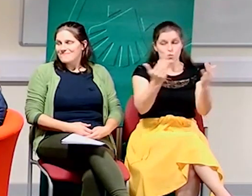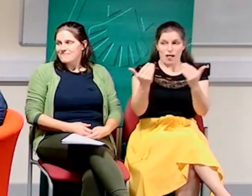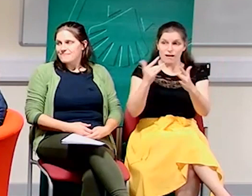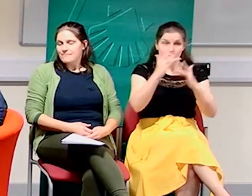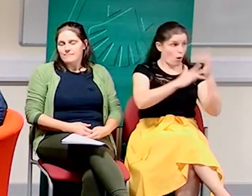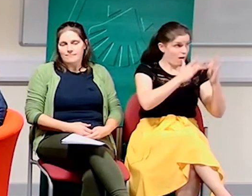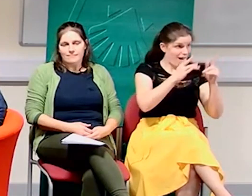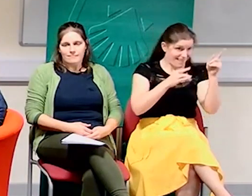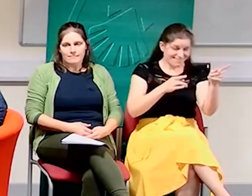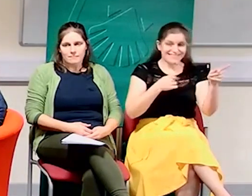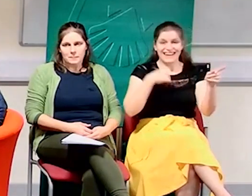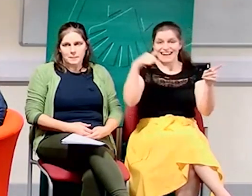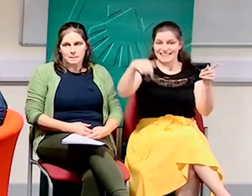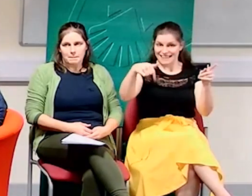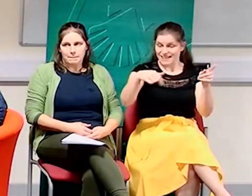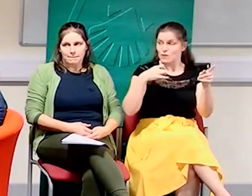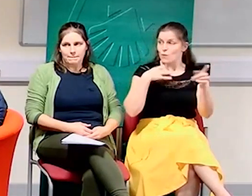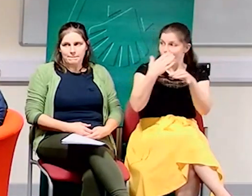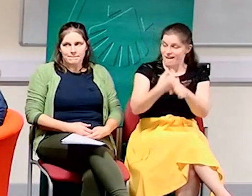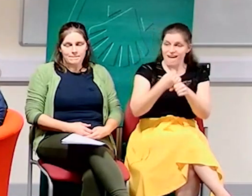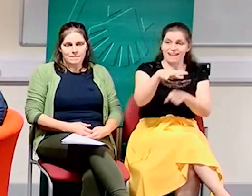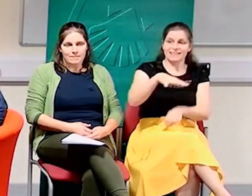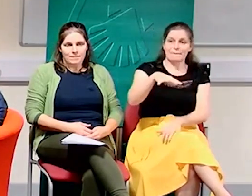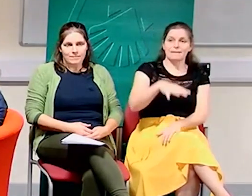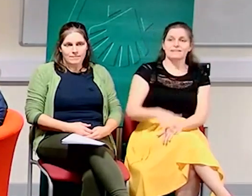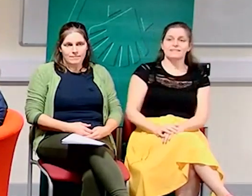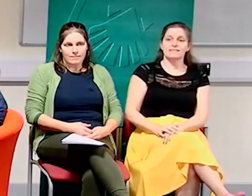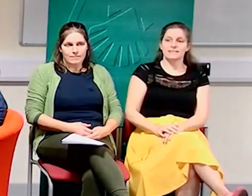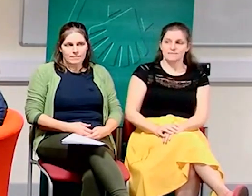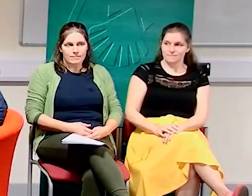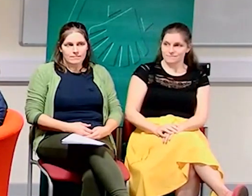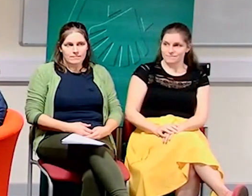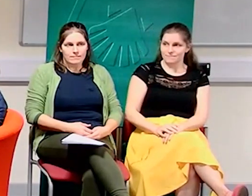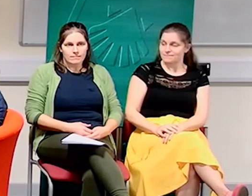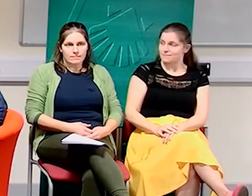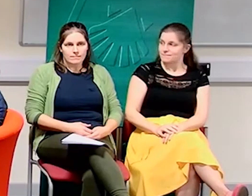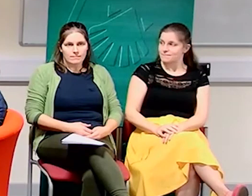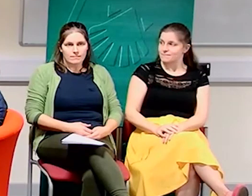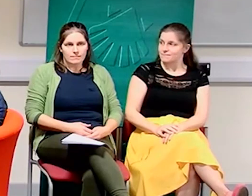Welcome to our Whiteknights campus those of you that join us from the community um those of you